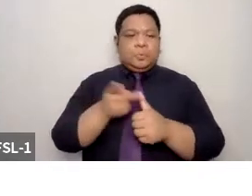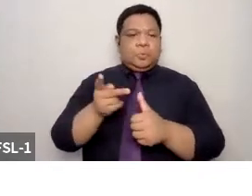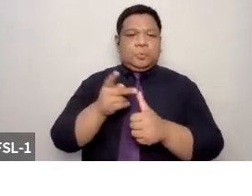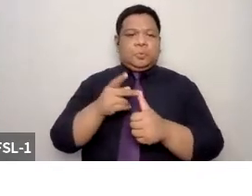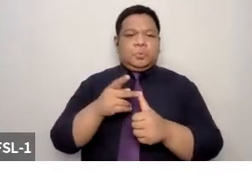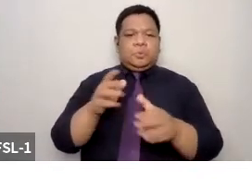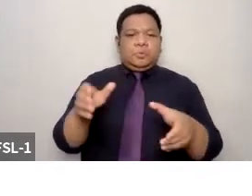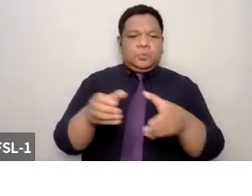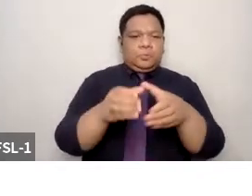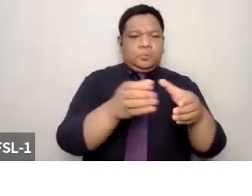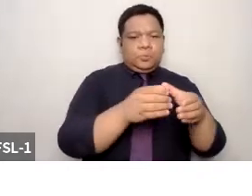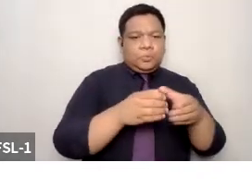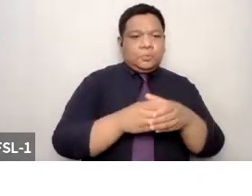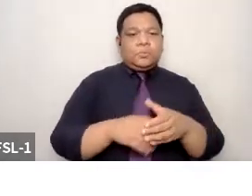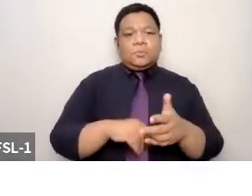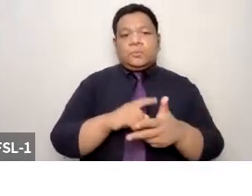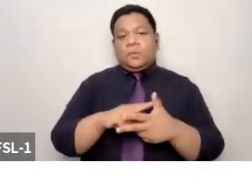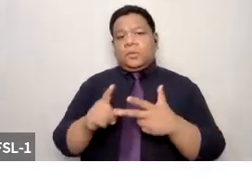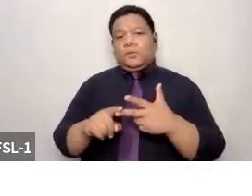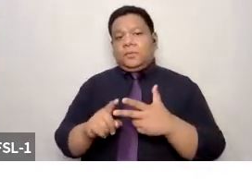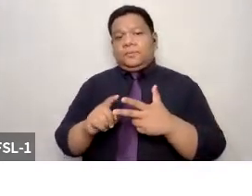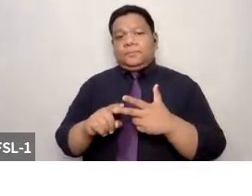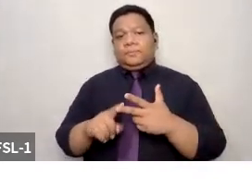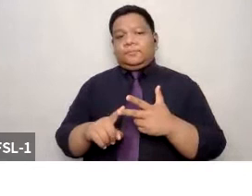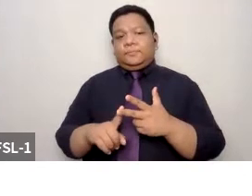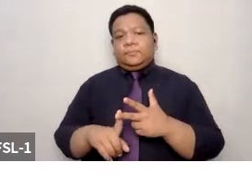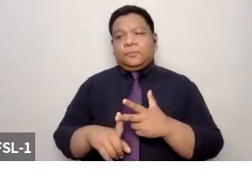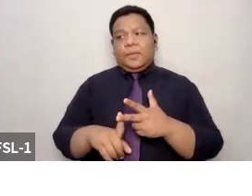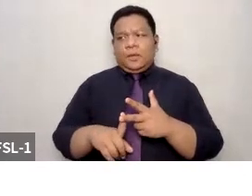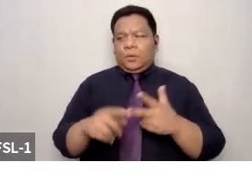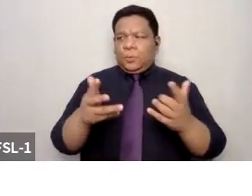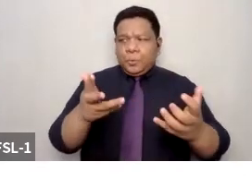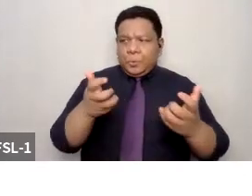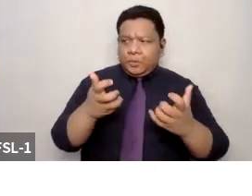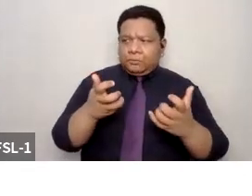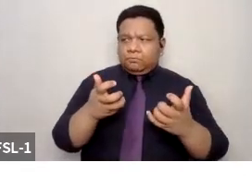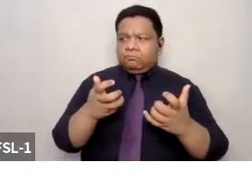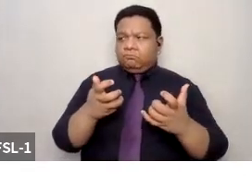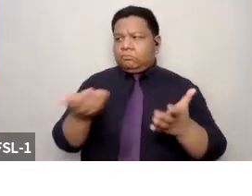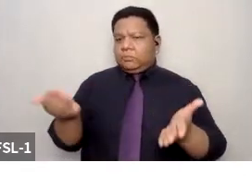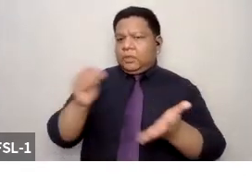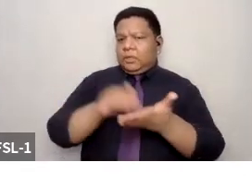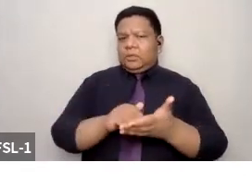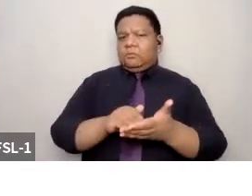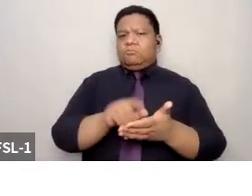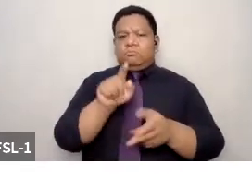And third, we want to rebuild the trust in vaccines.